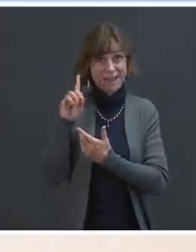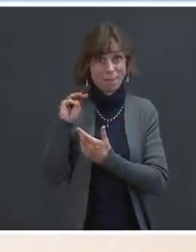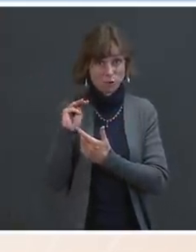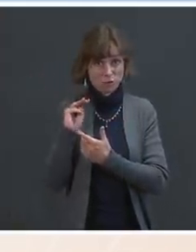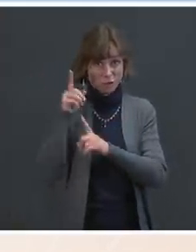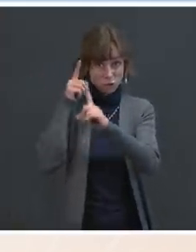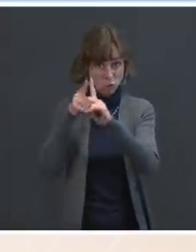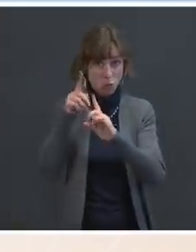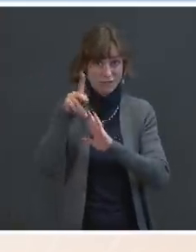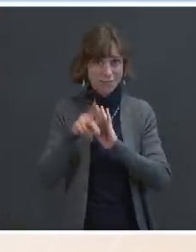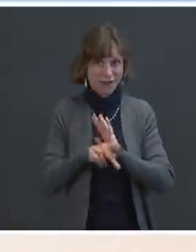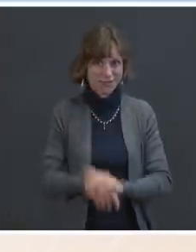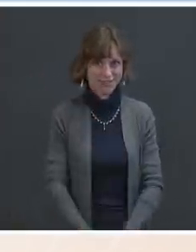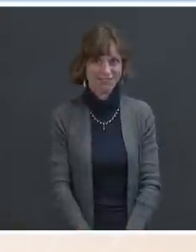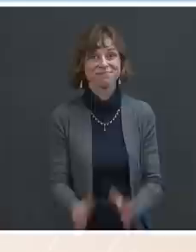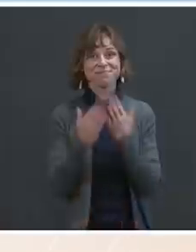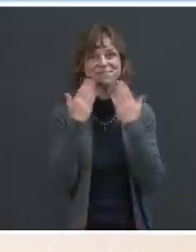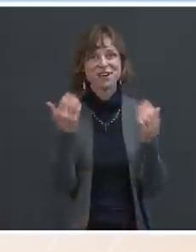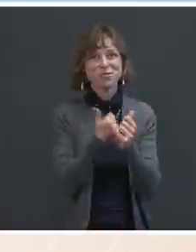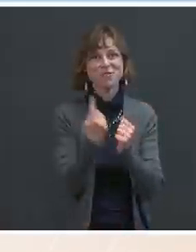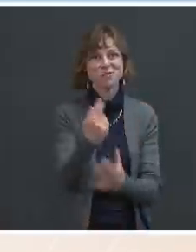The Press: Okay. Thank you, Jen. Ms. Psaki: Thanks, everyone.